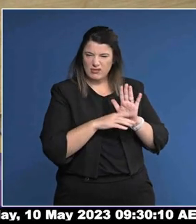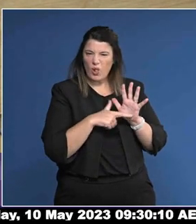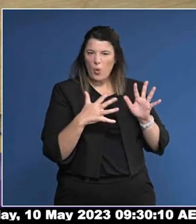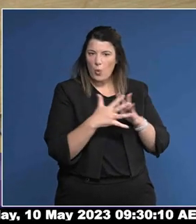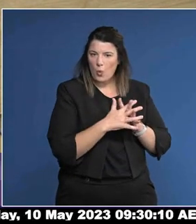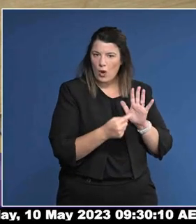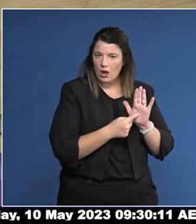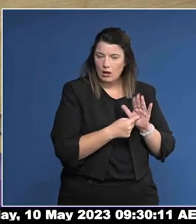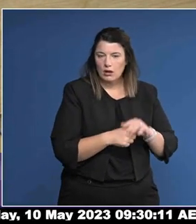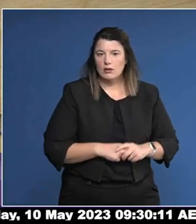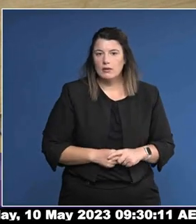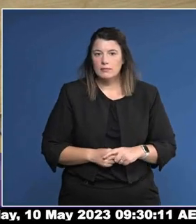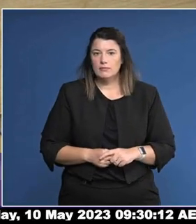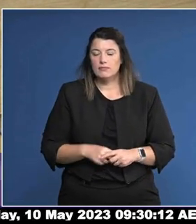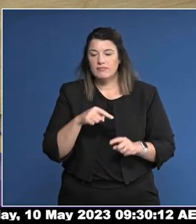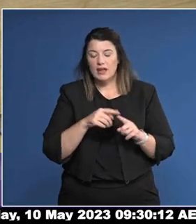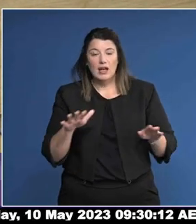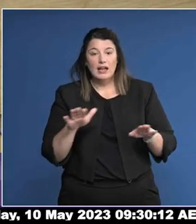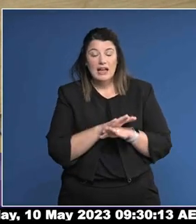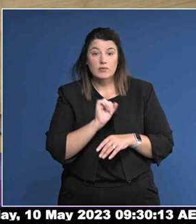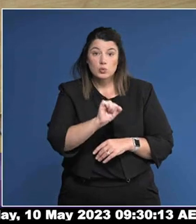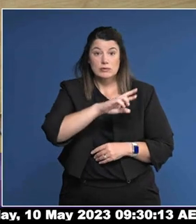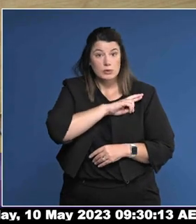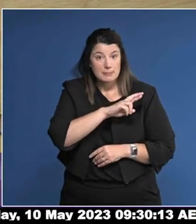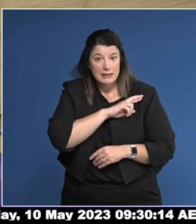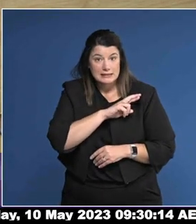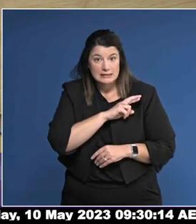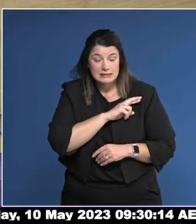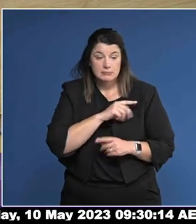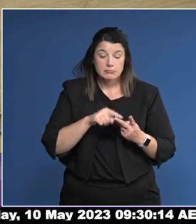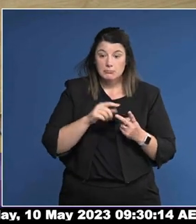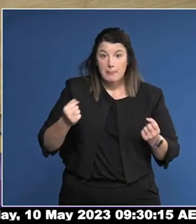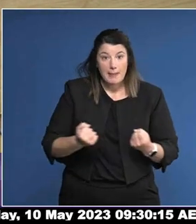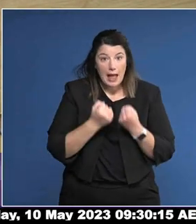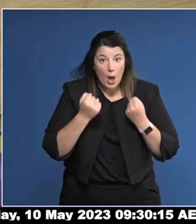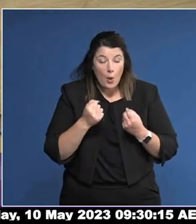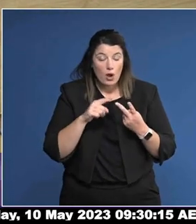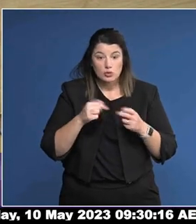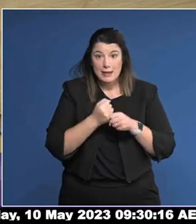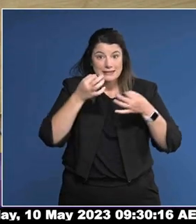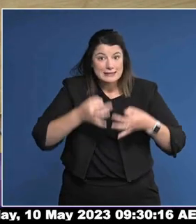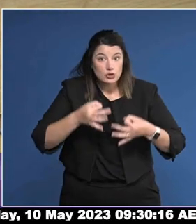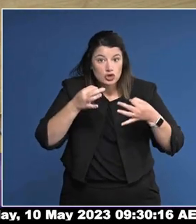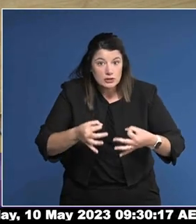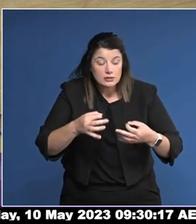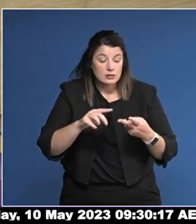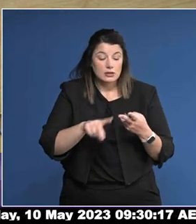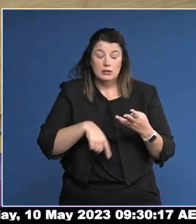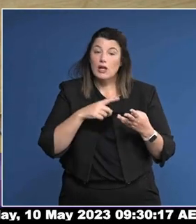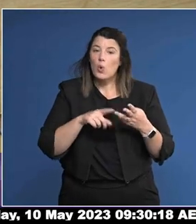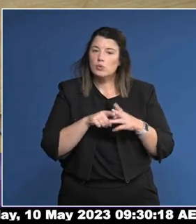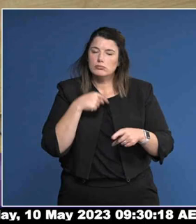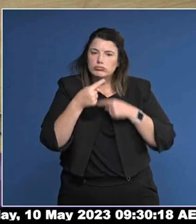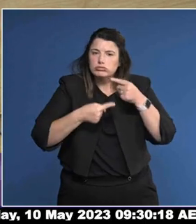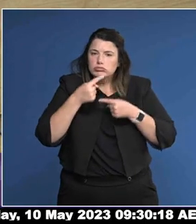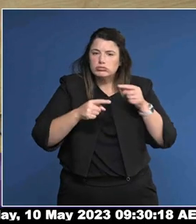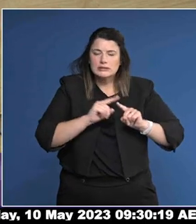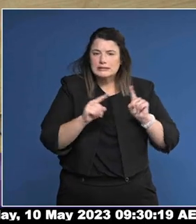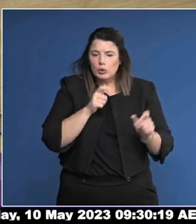department's functions, powers, and it also describes and defines particular terms that